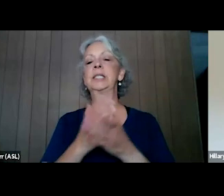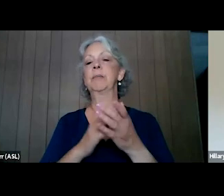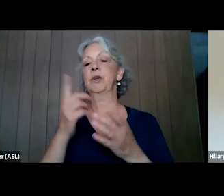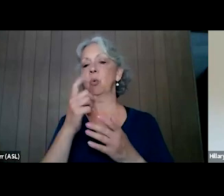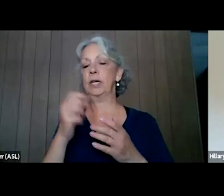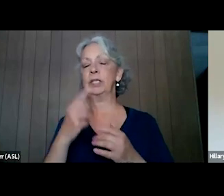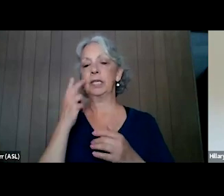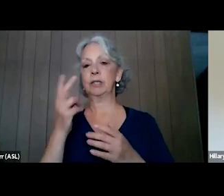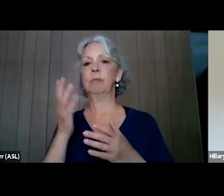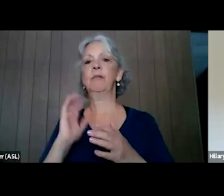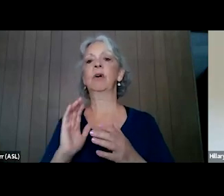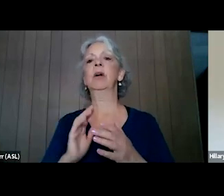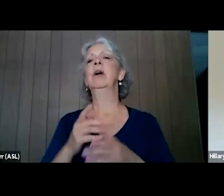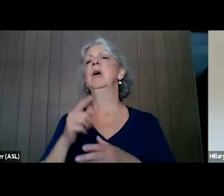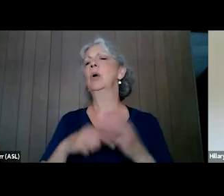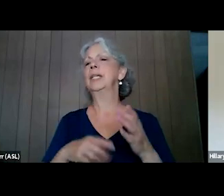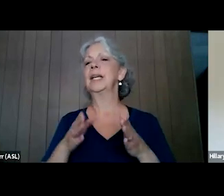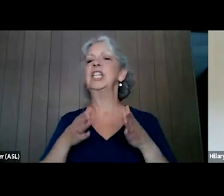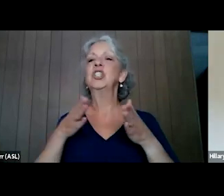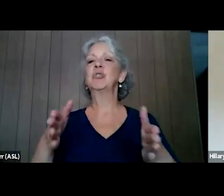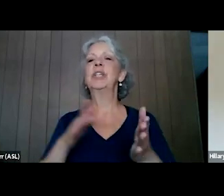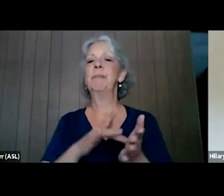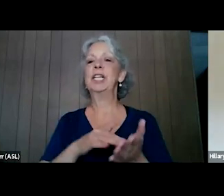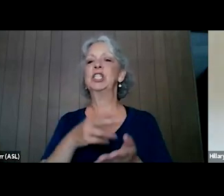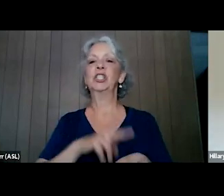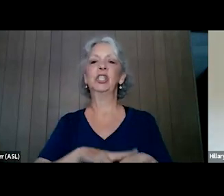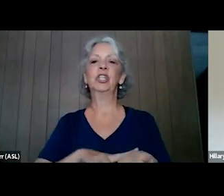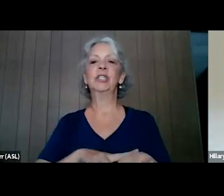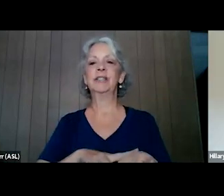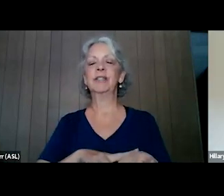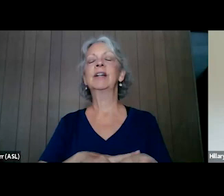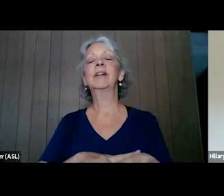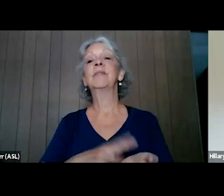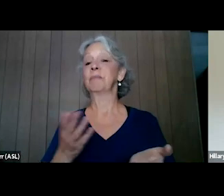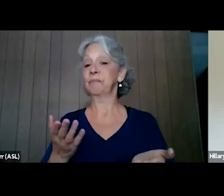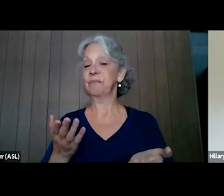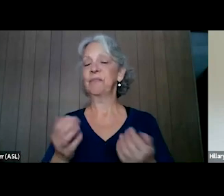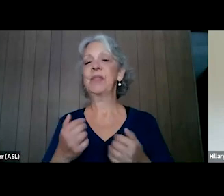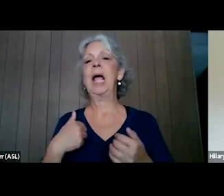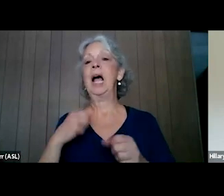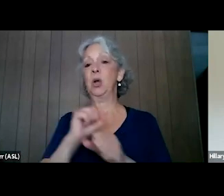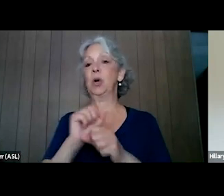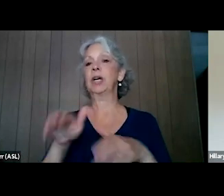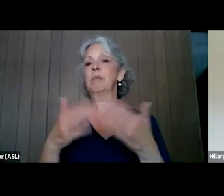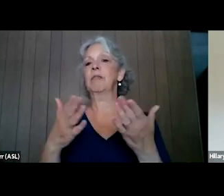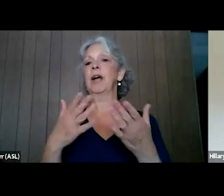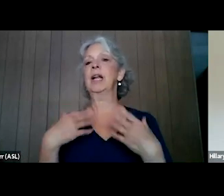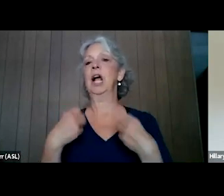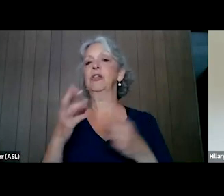What is a street medicine nurse? In case people don't know, as I mentioned, I'm a street medicine nurse, so I work to provide healthcare as a registered nurse